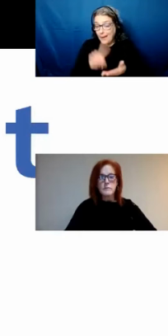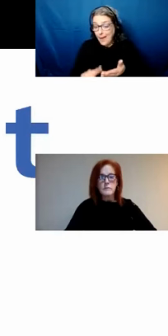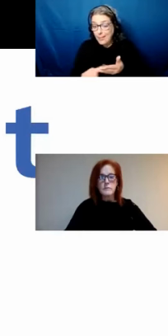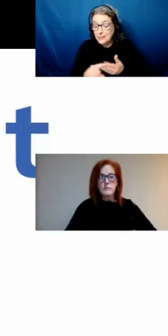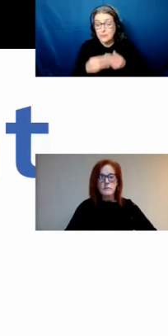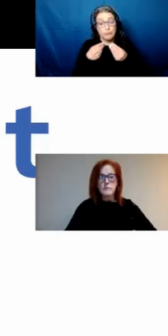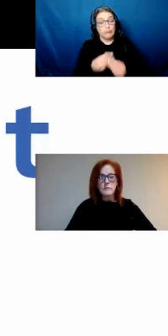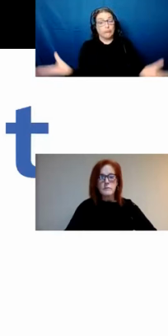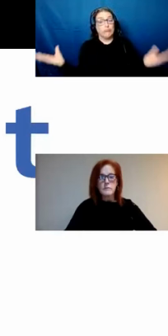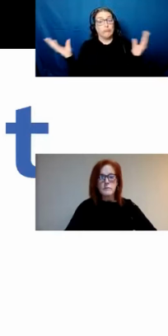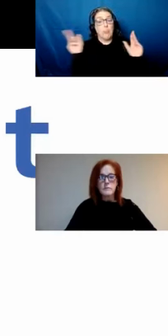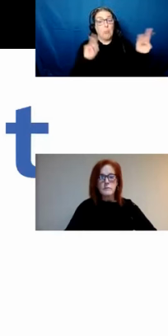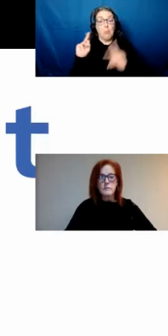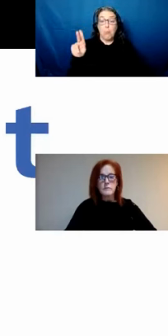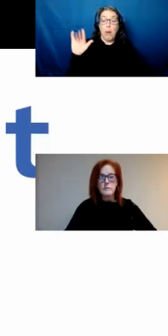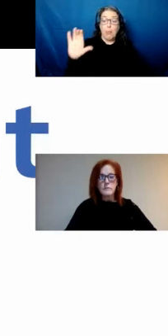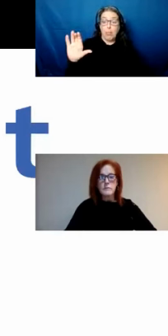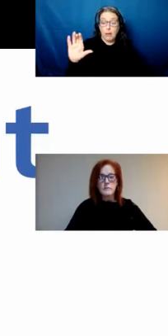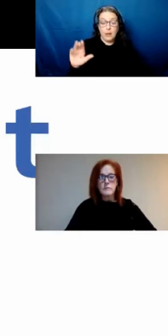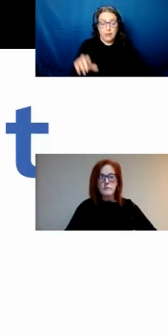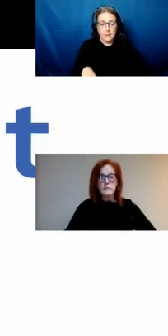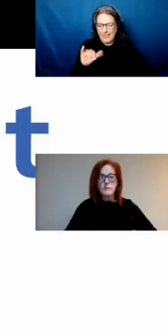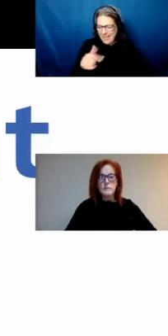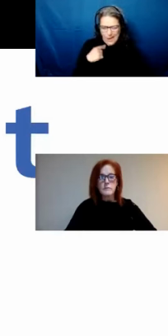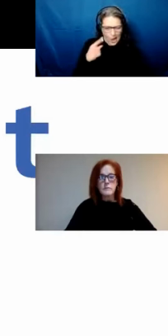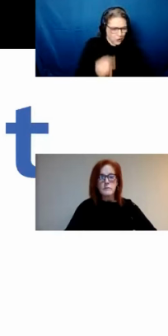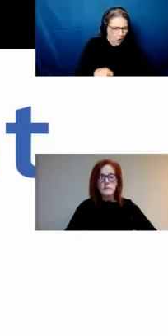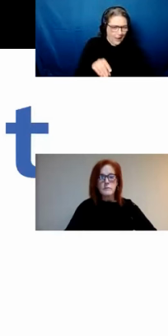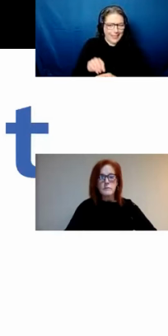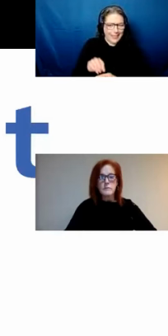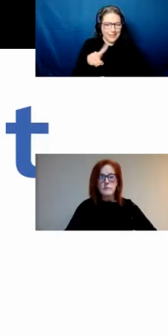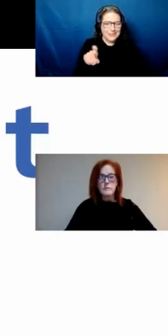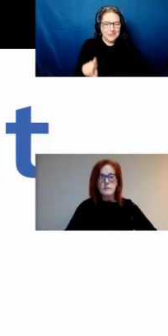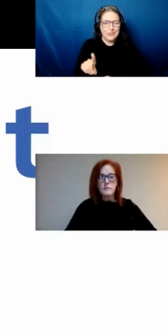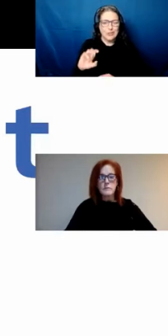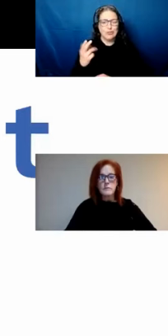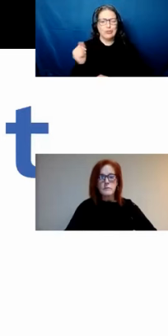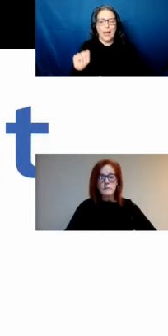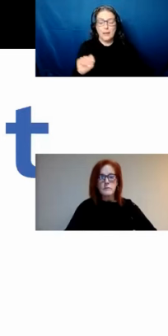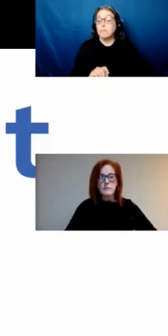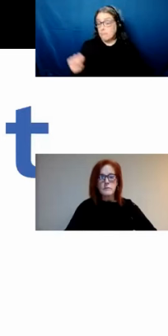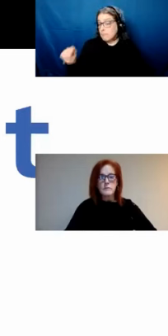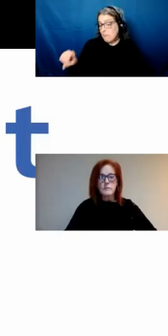Are the numbers going up and down? How are the outcomes for the client? We can then provide visualizations to help support that. We have also fulfilled some custom reporting. For example, we have done a racial disparate work to take a look at things like that as well as just look at individual subpopulations.